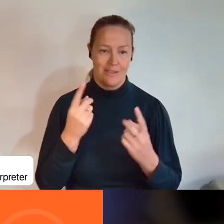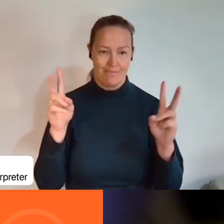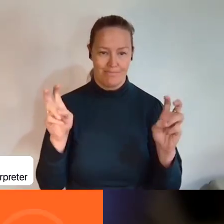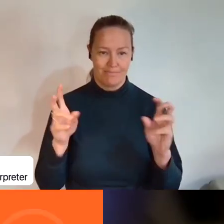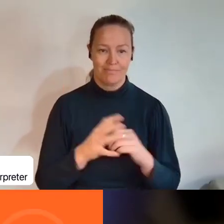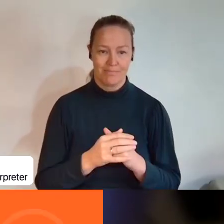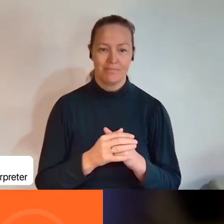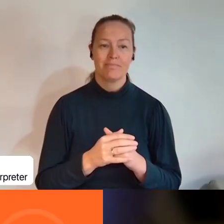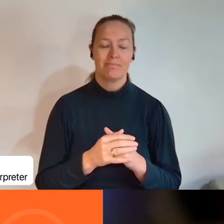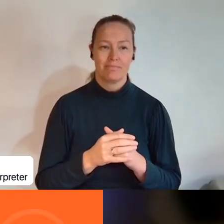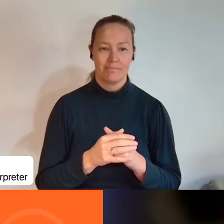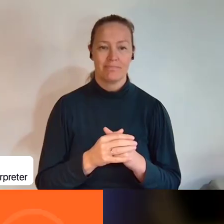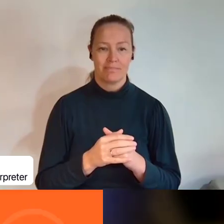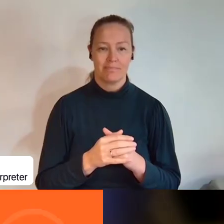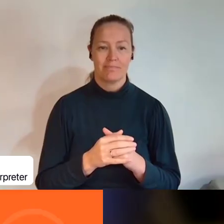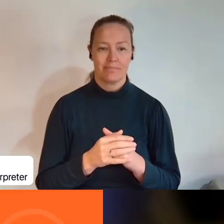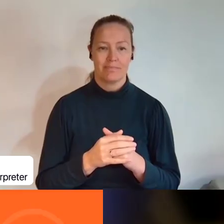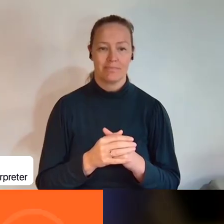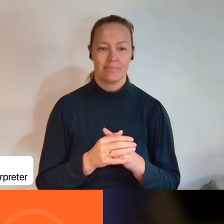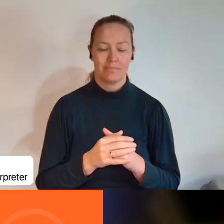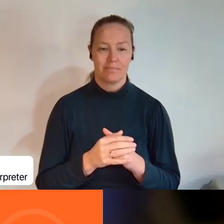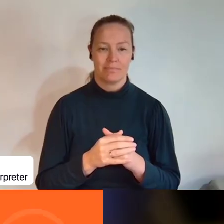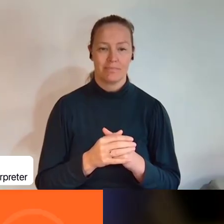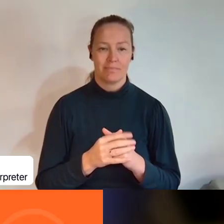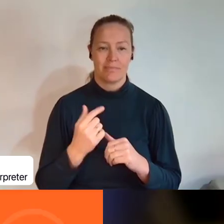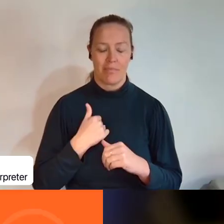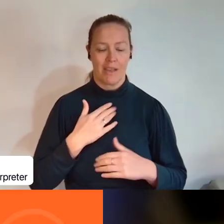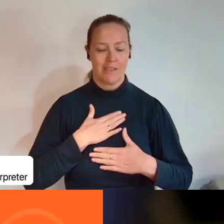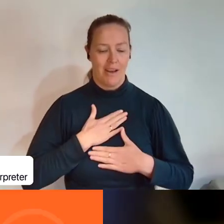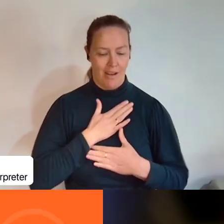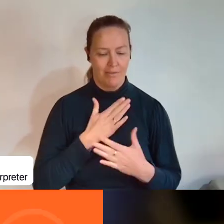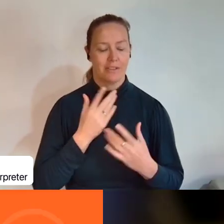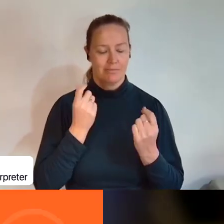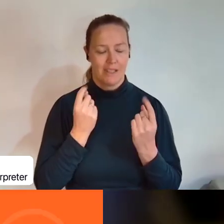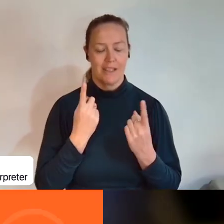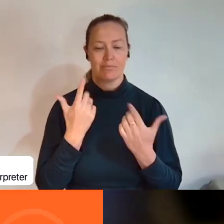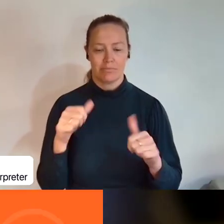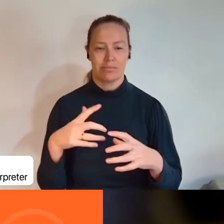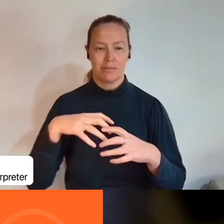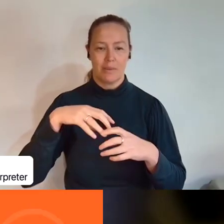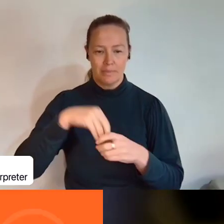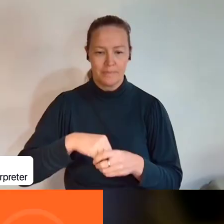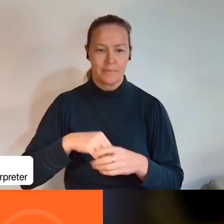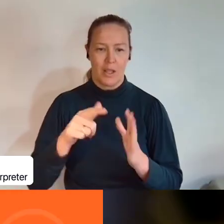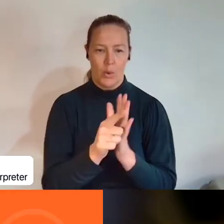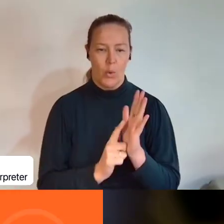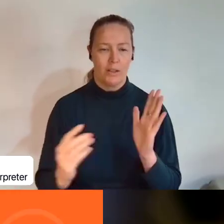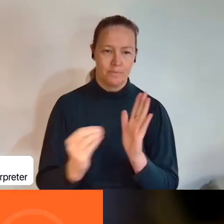absolutely I love the idea of it being embedded in law. Let's see if we can make that happen.